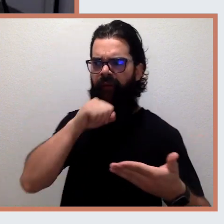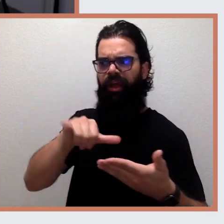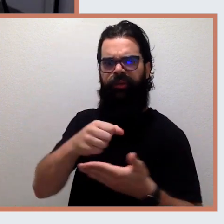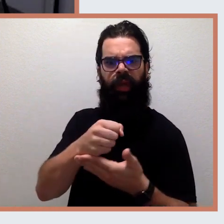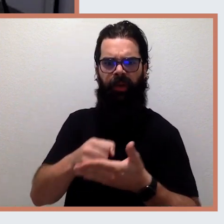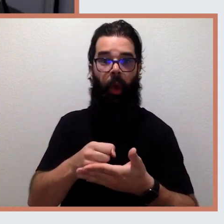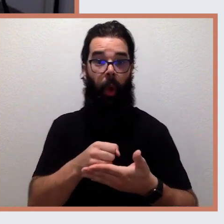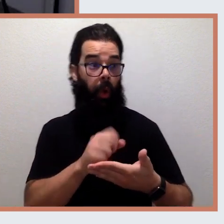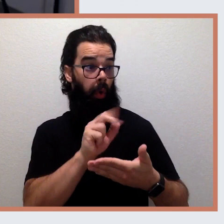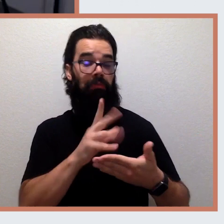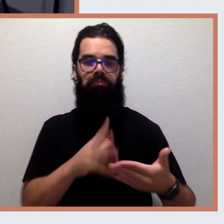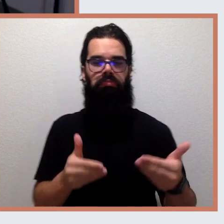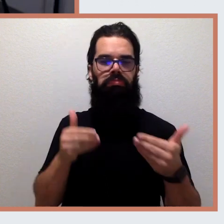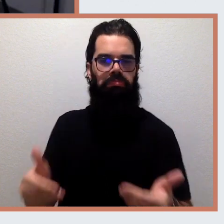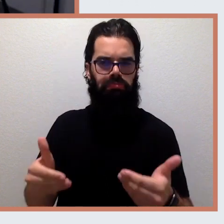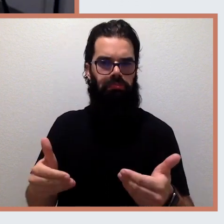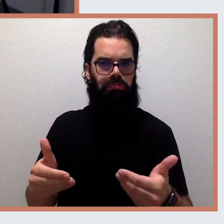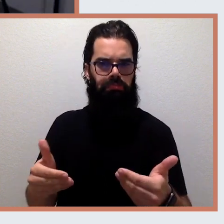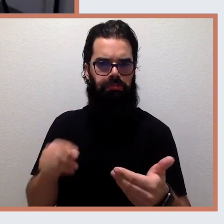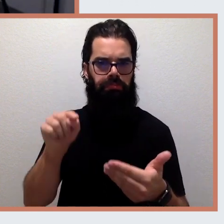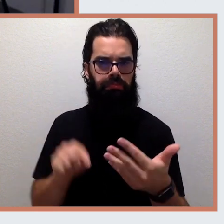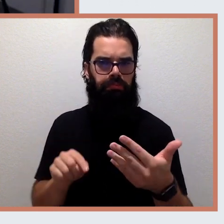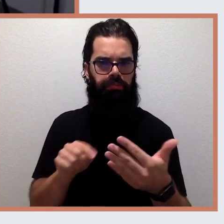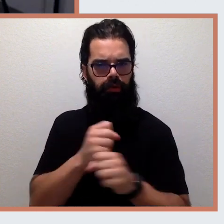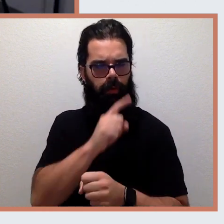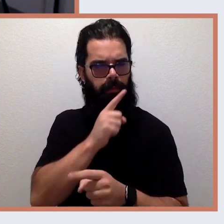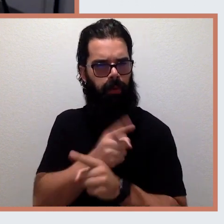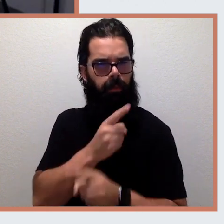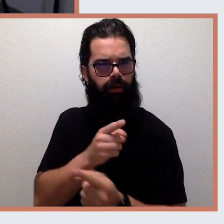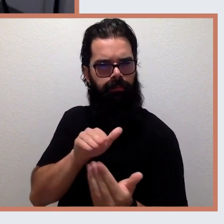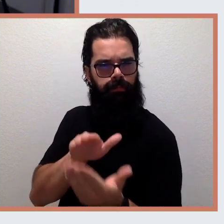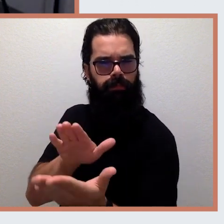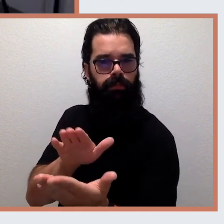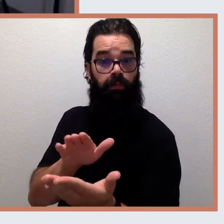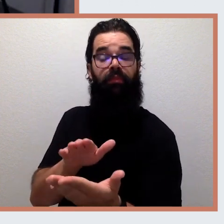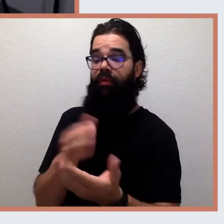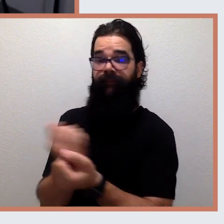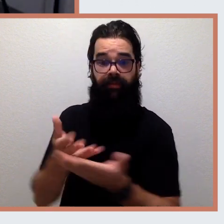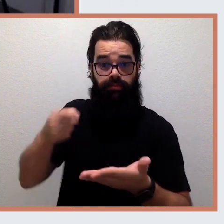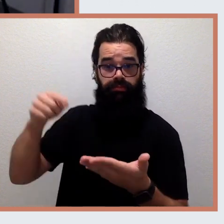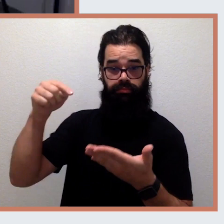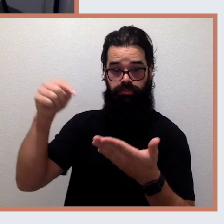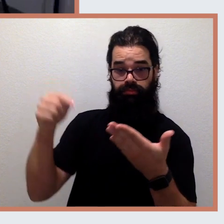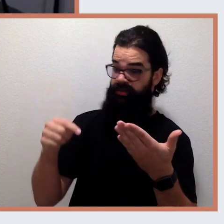and go, "Hey, I love this script. Let's move forward with this one, but you tell me, is that, is everything here authentic